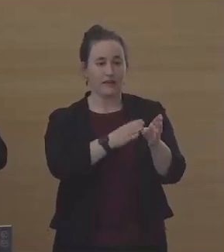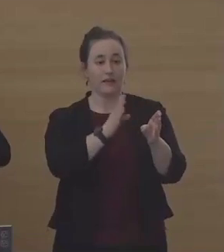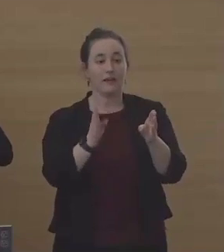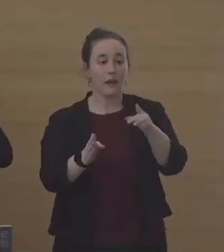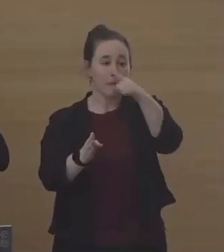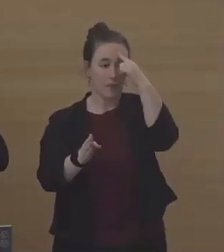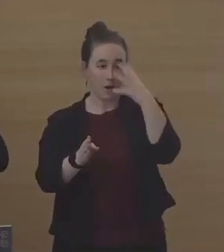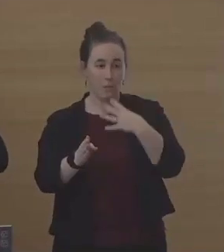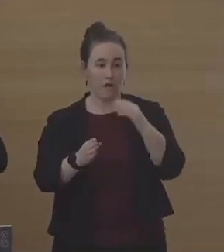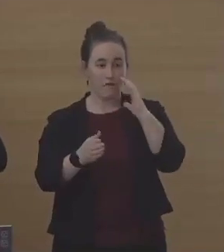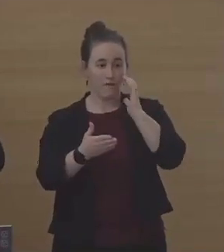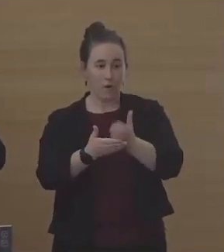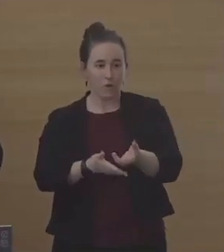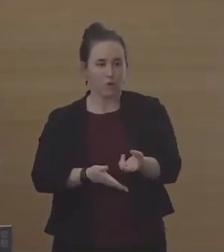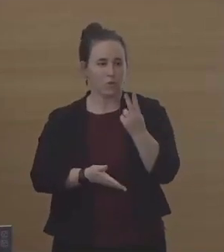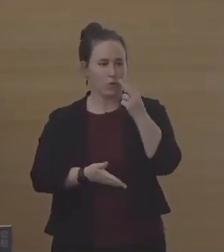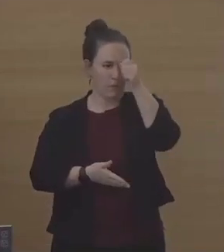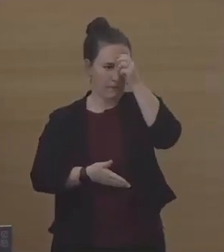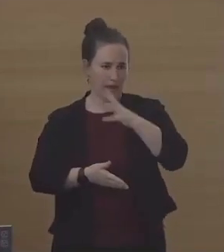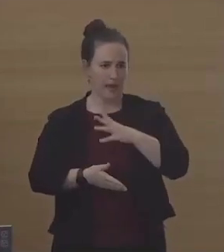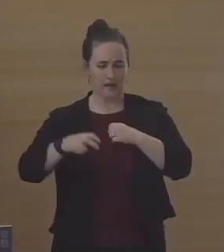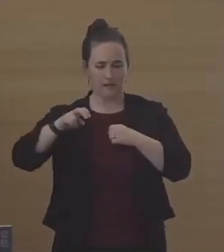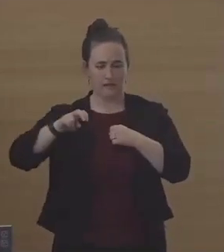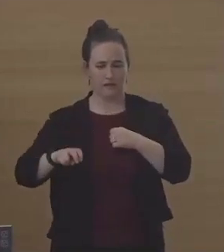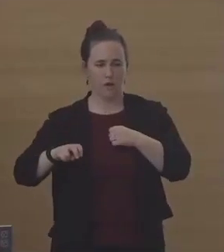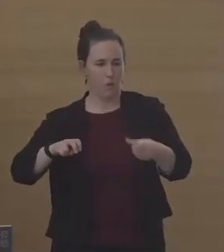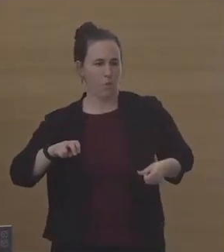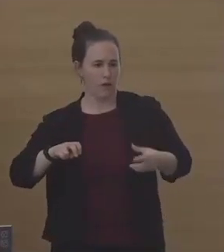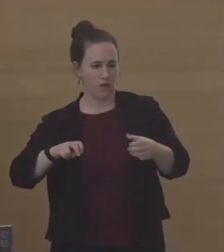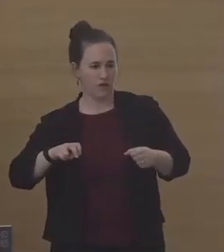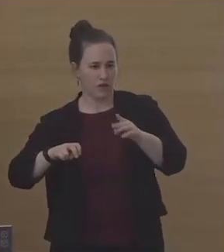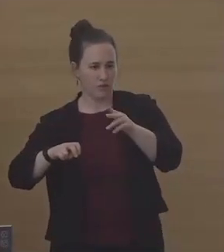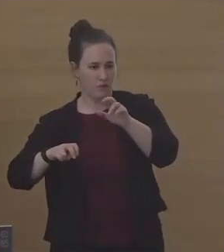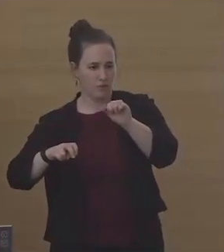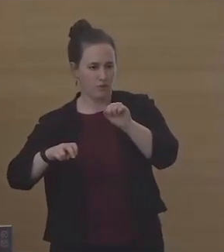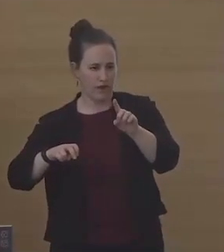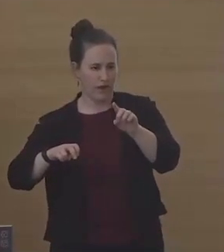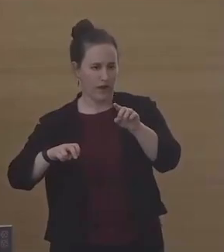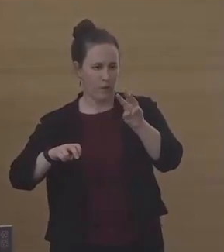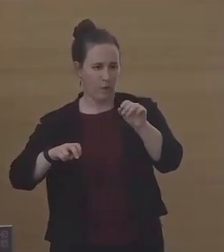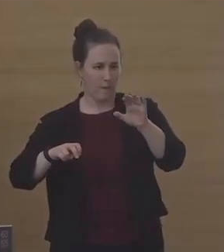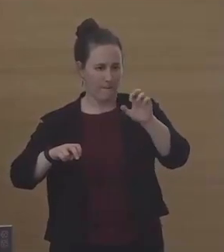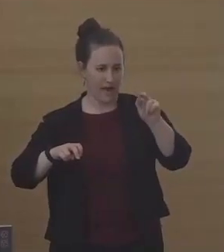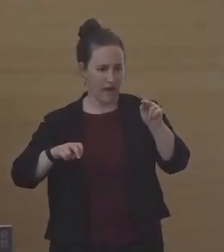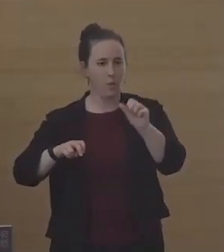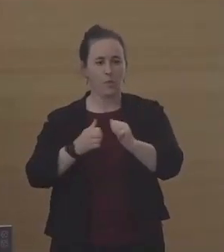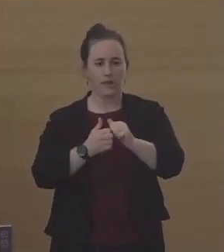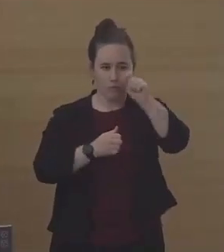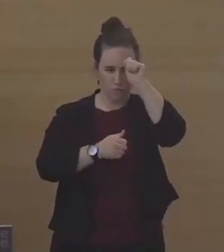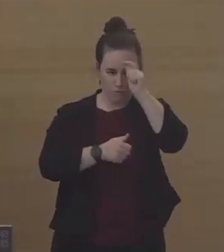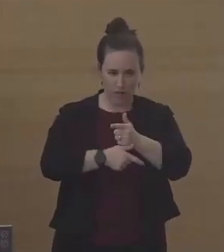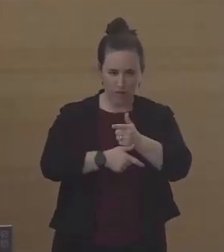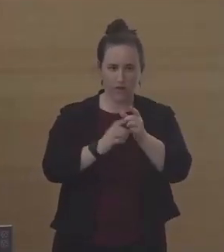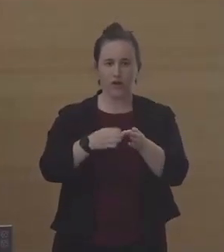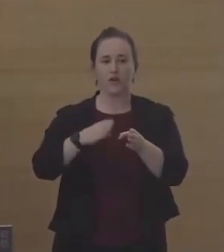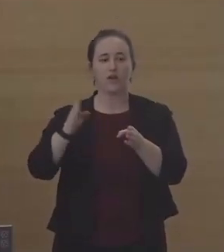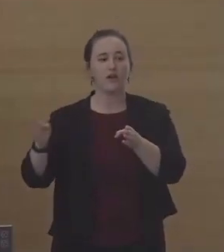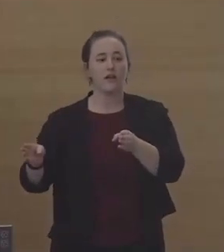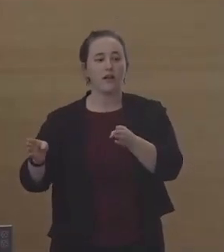One is seated in a wheelchair. Brad Lomax and his brother. Next to that is an image of President FDR,